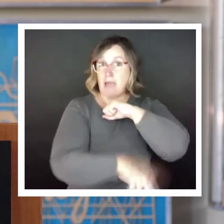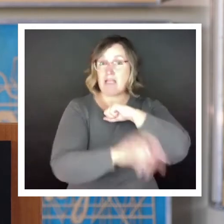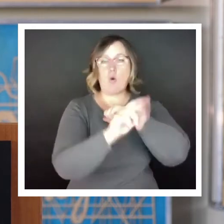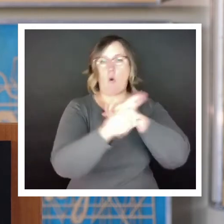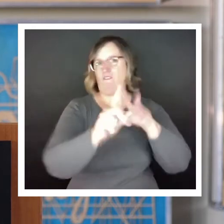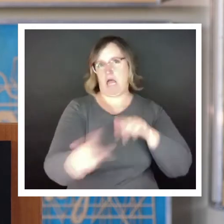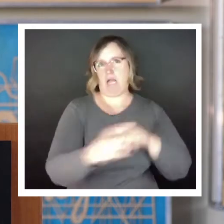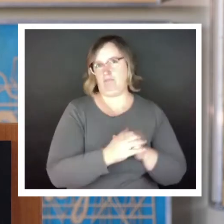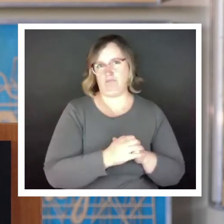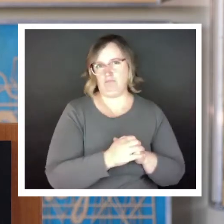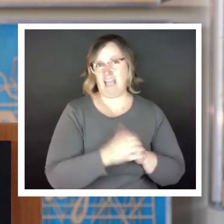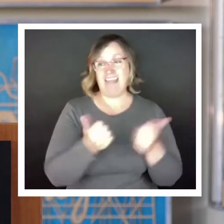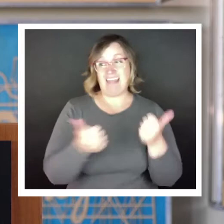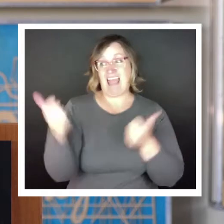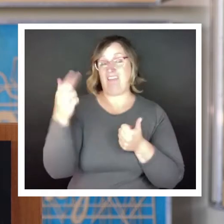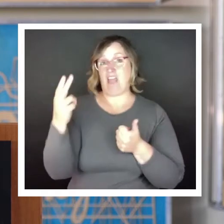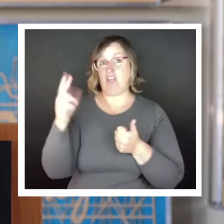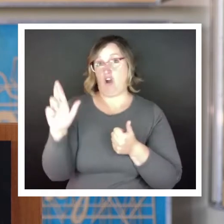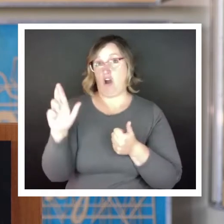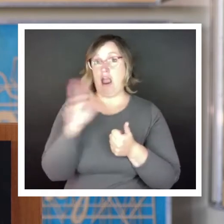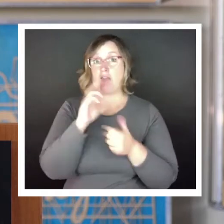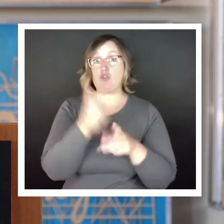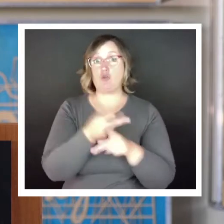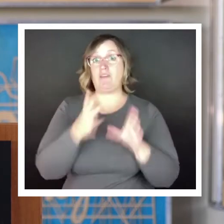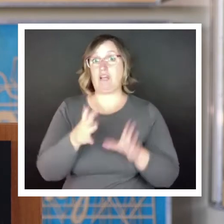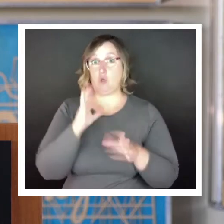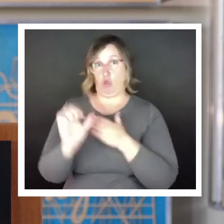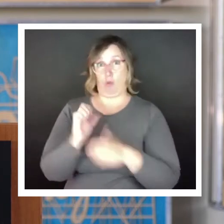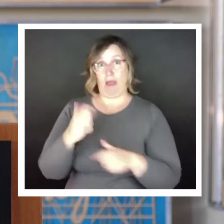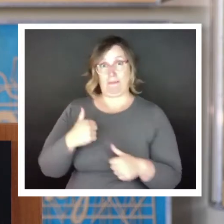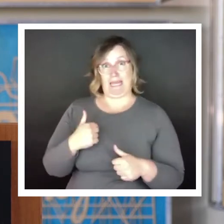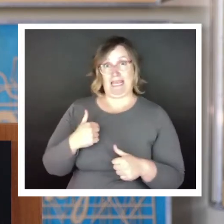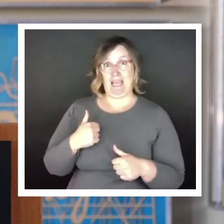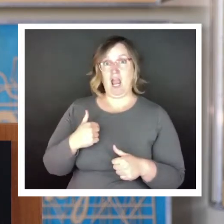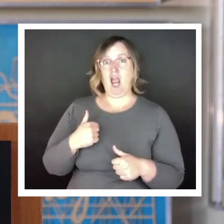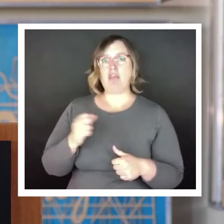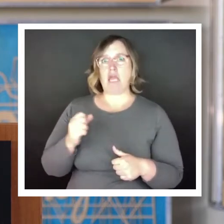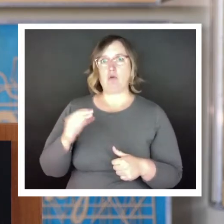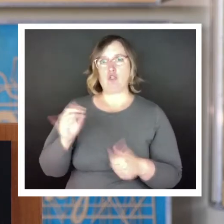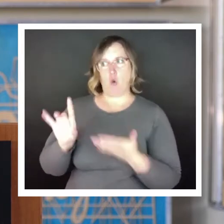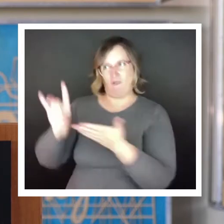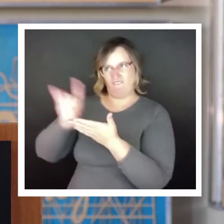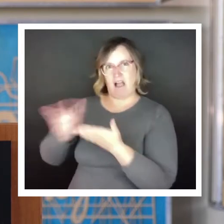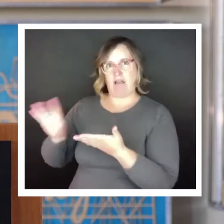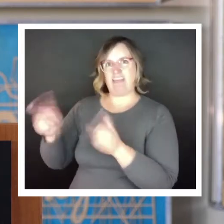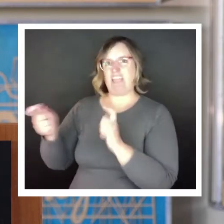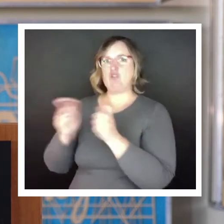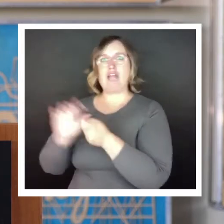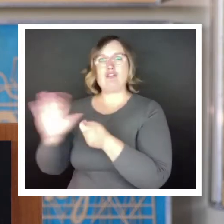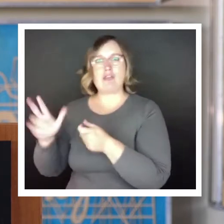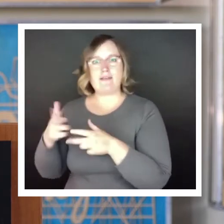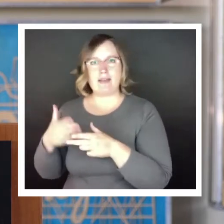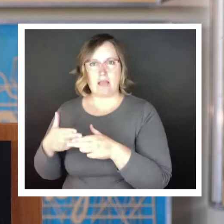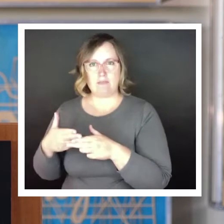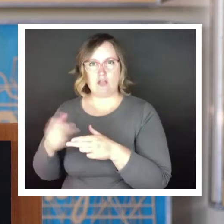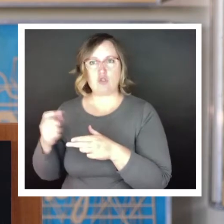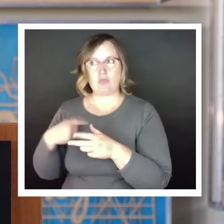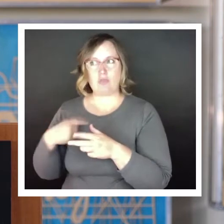The head of HR and the supervisor who threatened me, were so reviled, they changed their names just so they could get jobs.